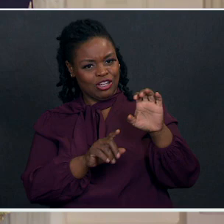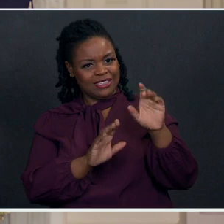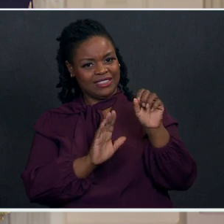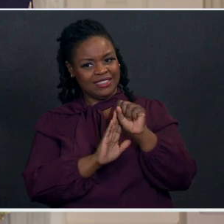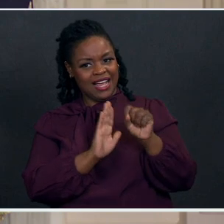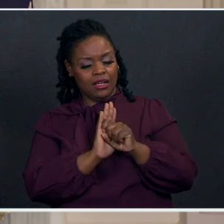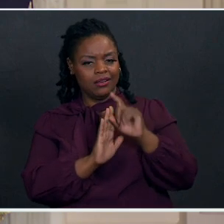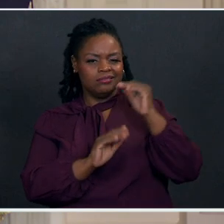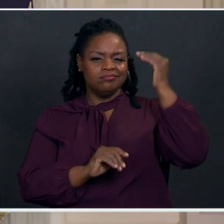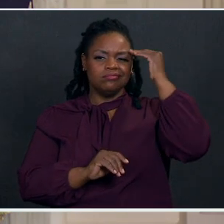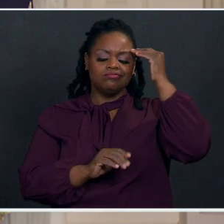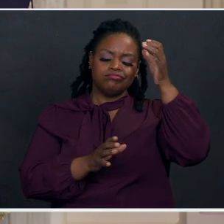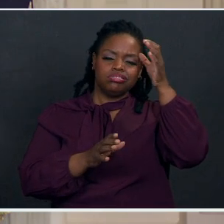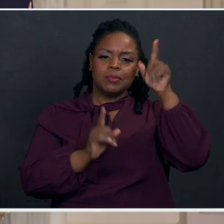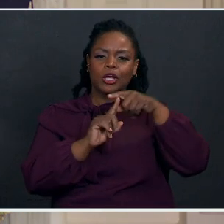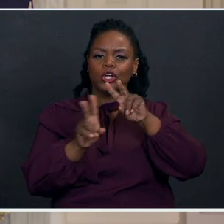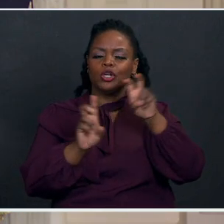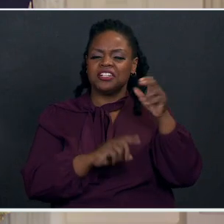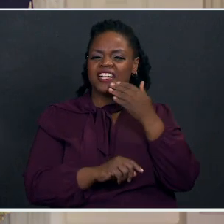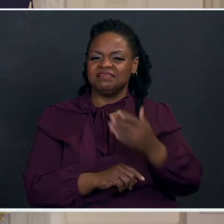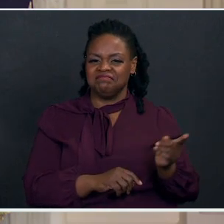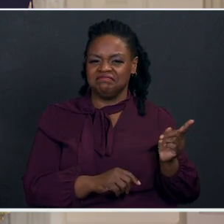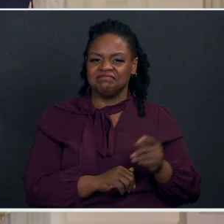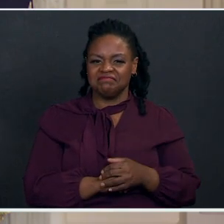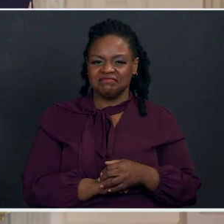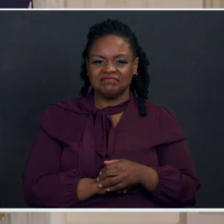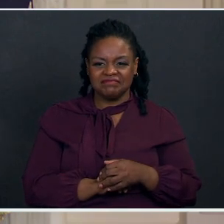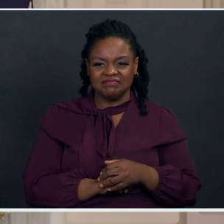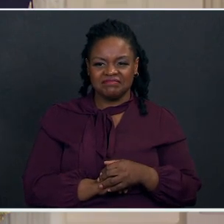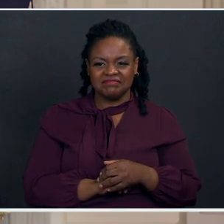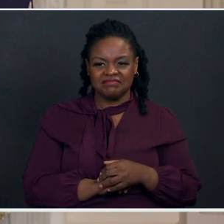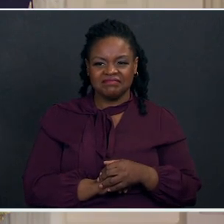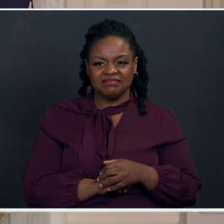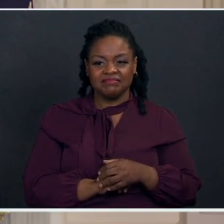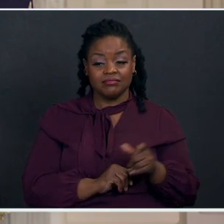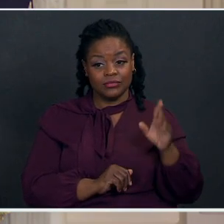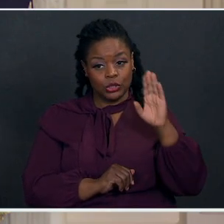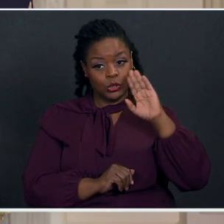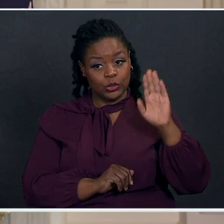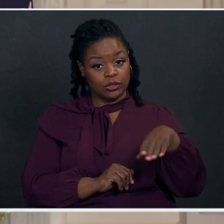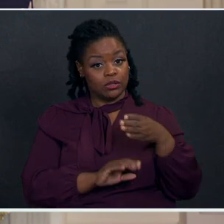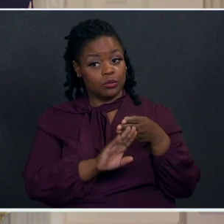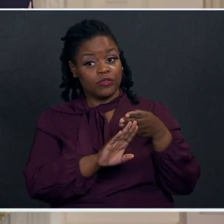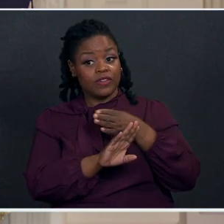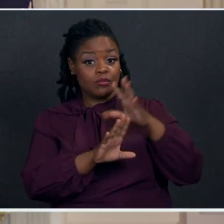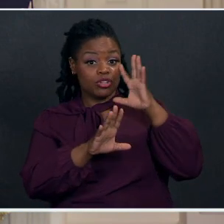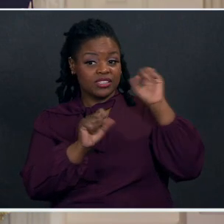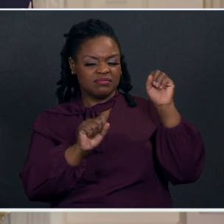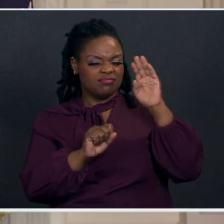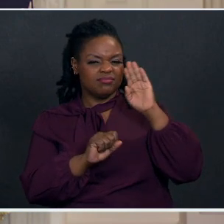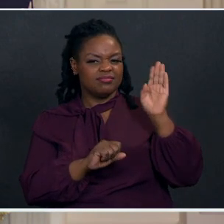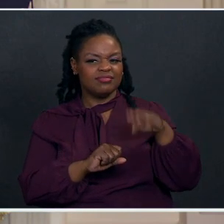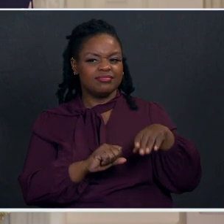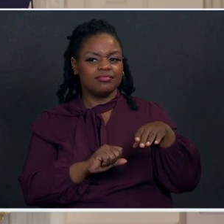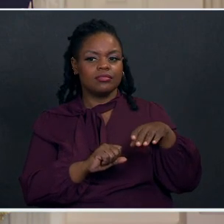and the damage that's been done by some of the executive orders of the previous administration. And Gina -- you run everything, Gina.